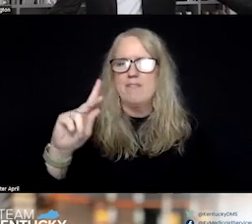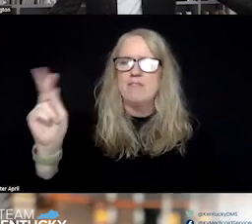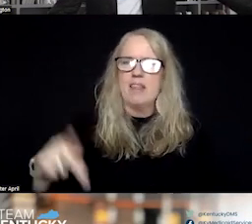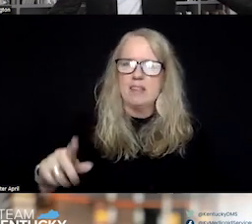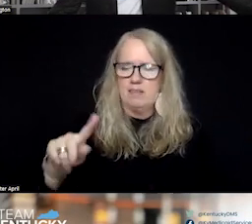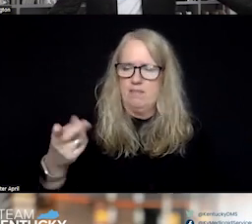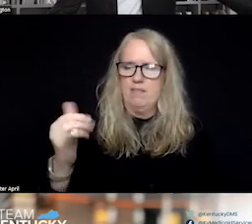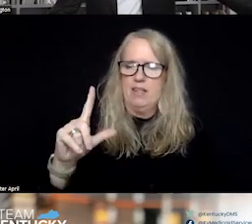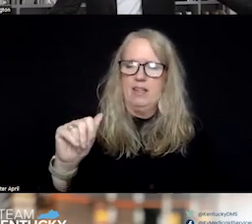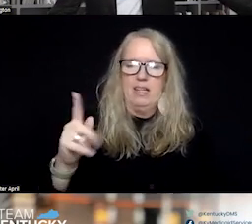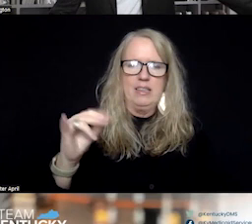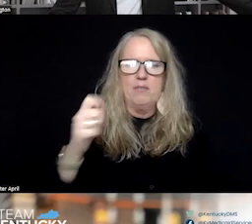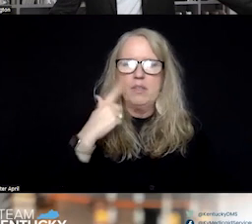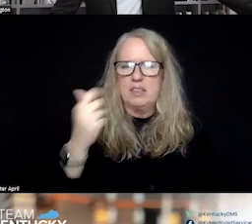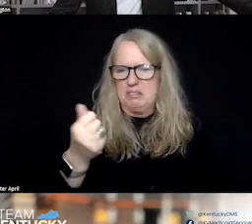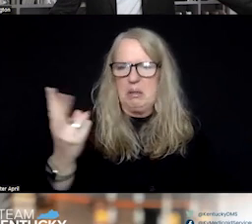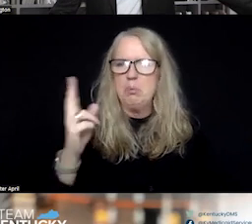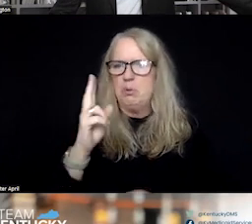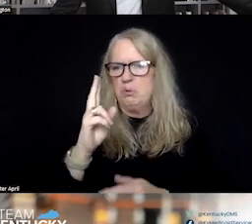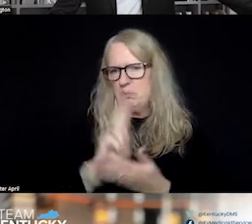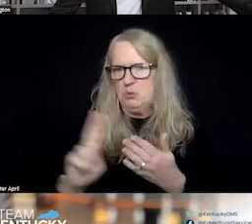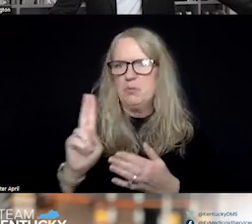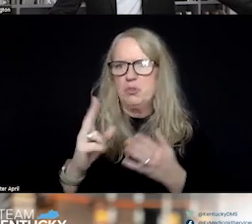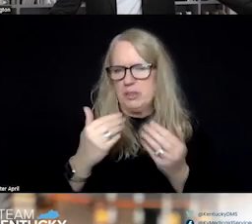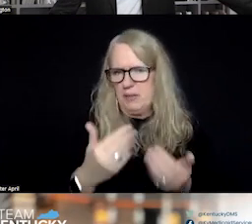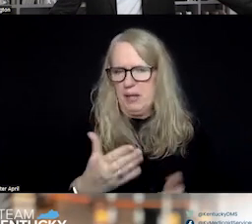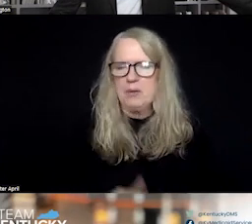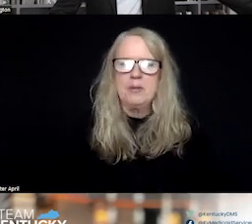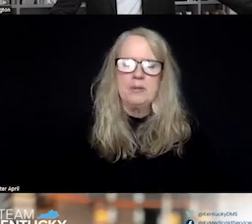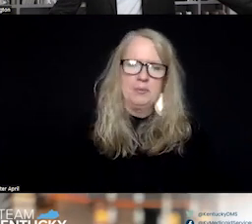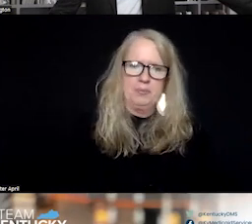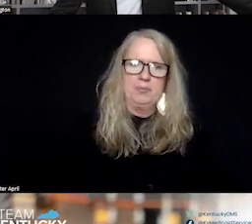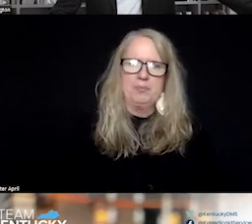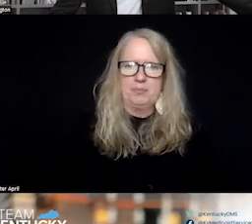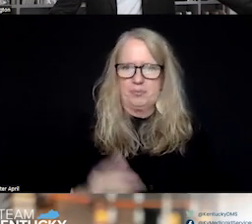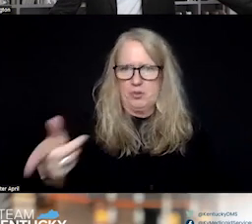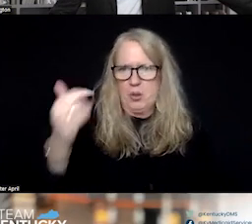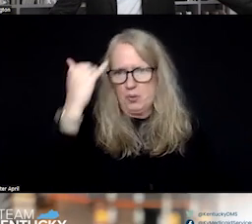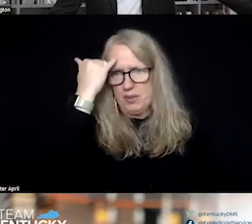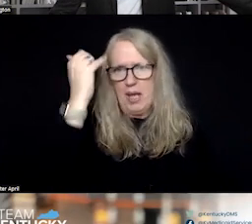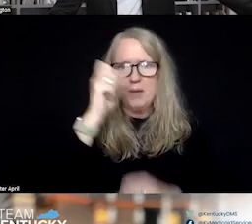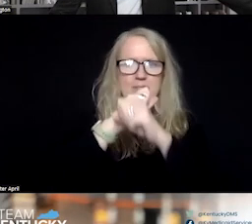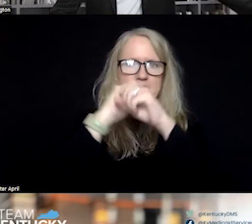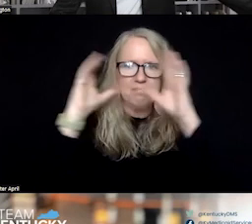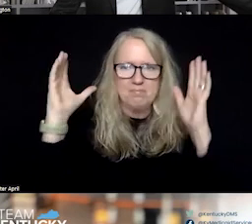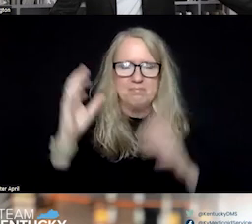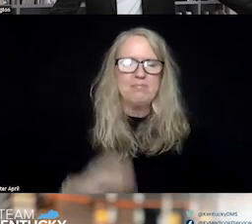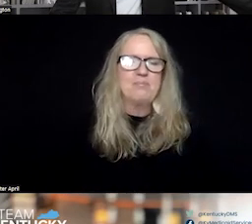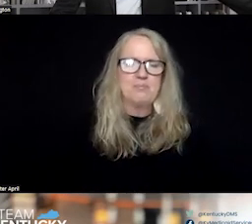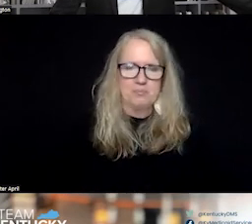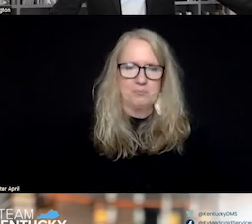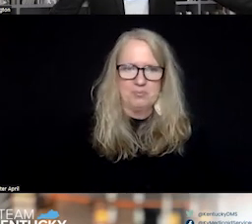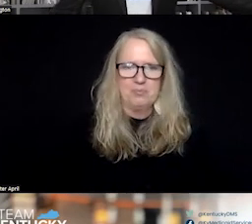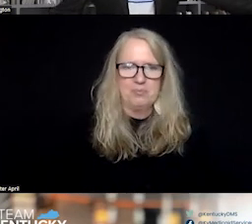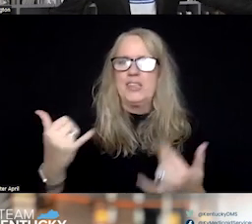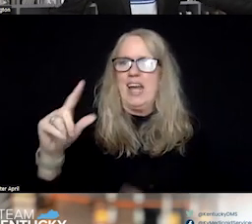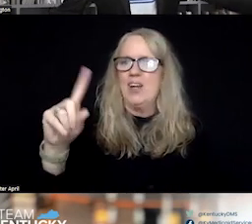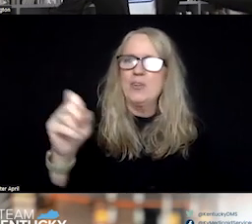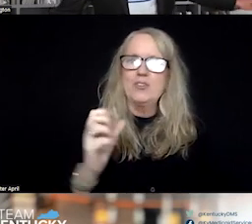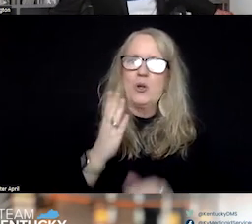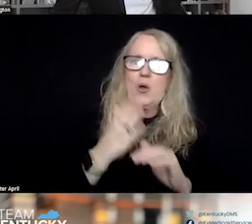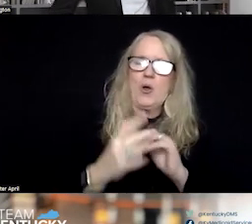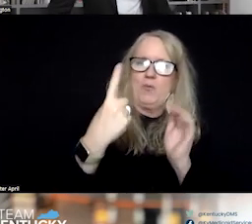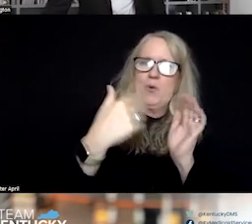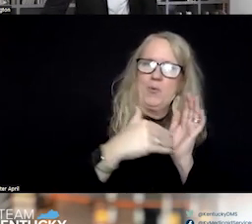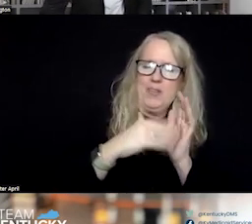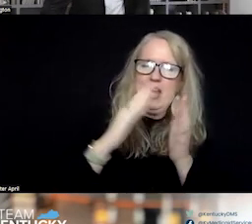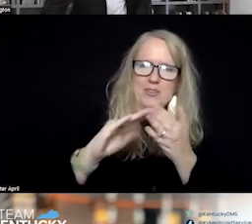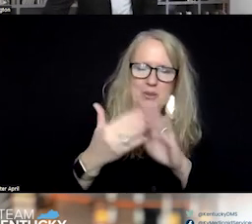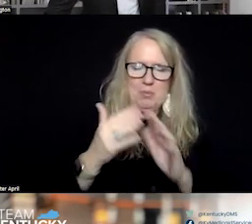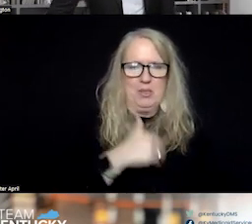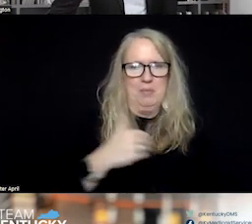UNIVERSITY THERE. OVER 1,000 COMMUNITY MEMBERS PARTICIPATED